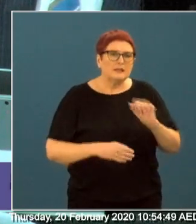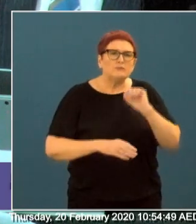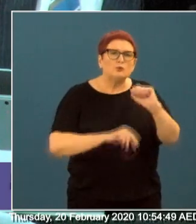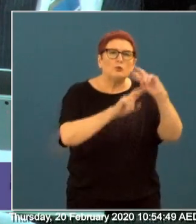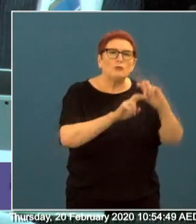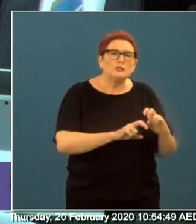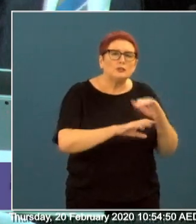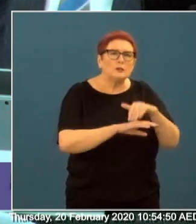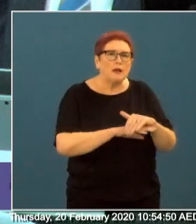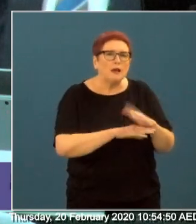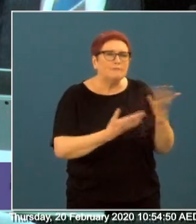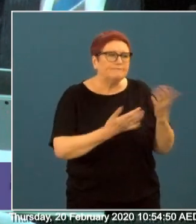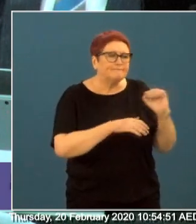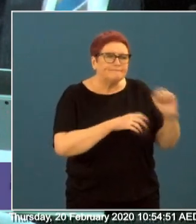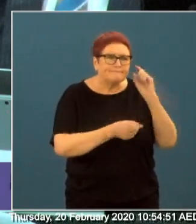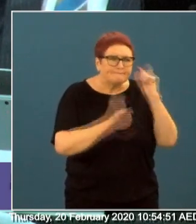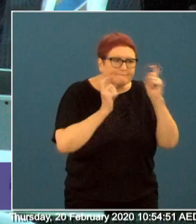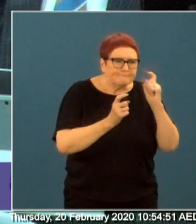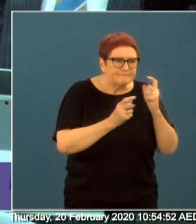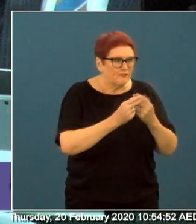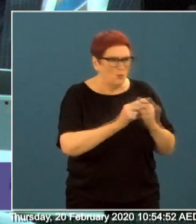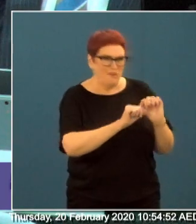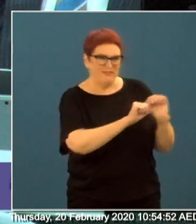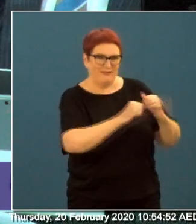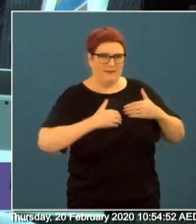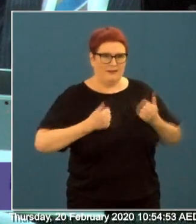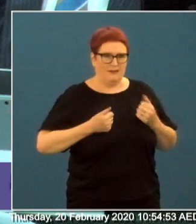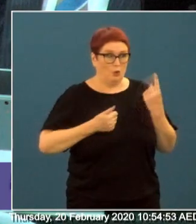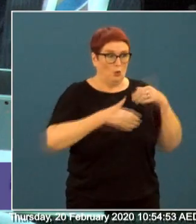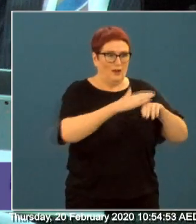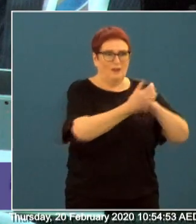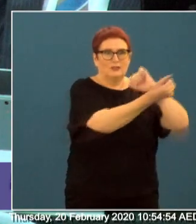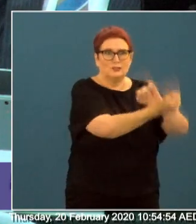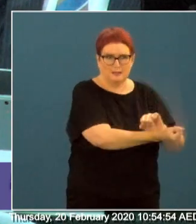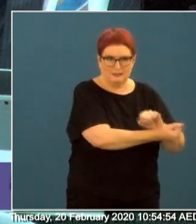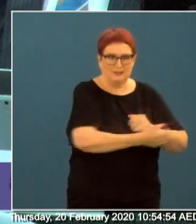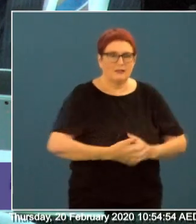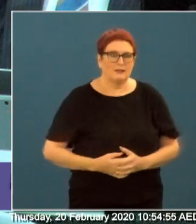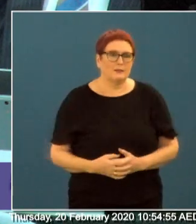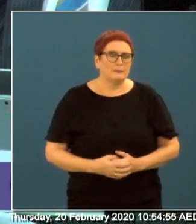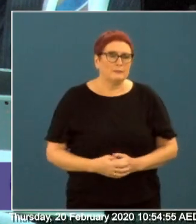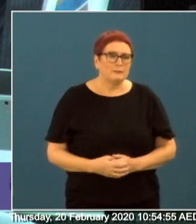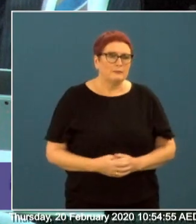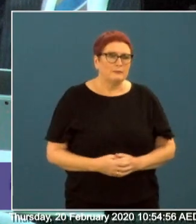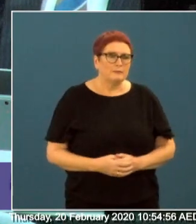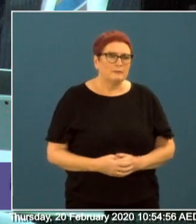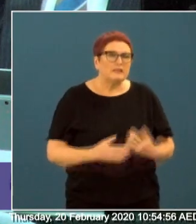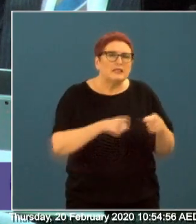the issues of concern around health and other for that population. And I would include those people as in a closed setting as well.